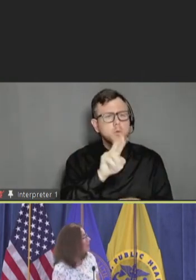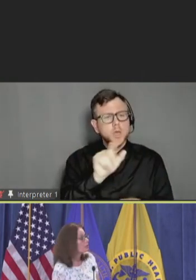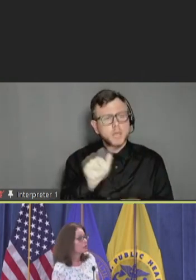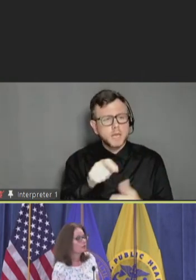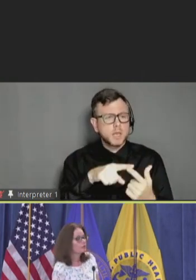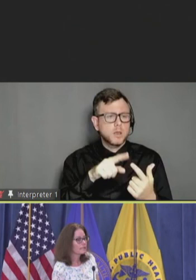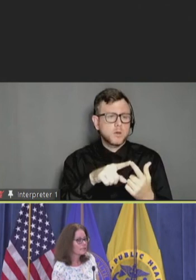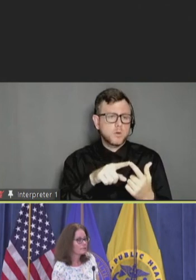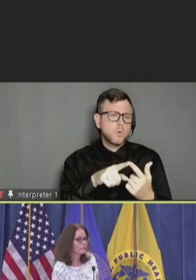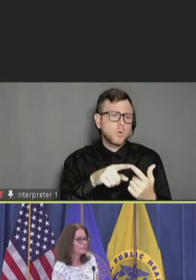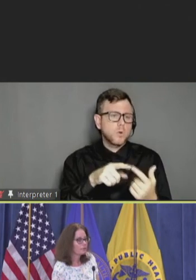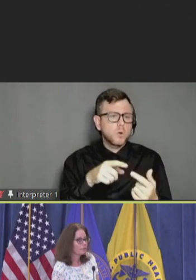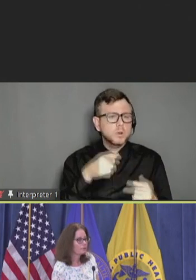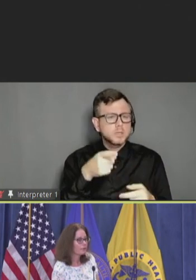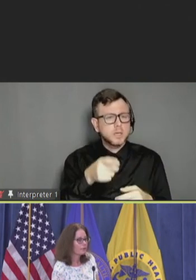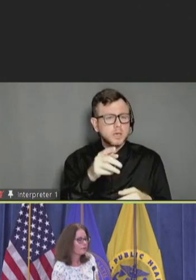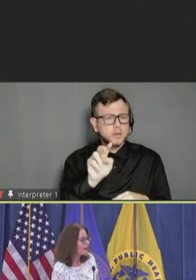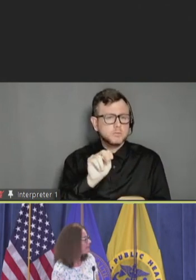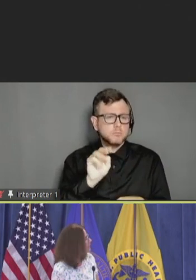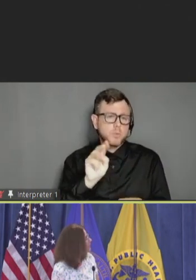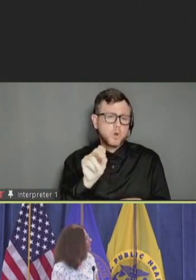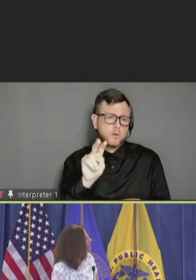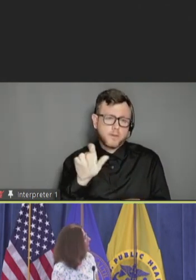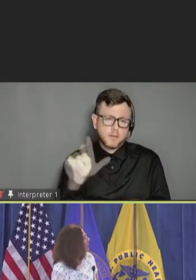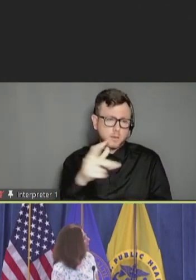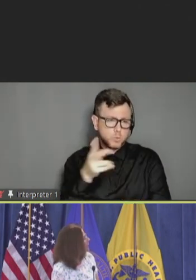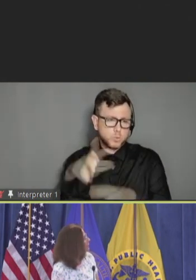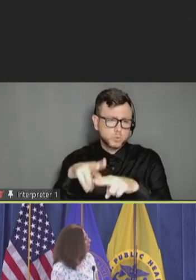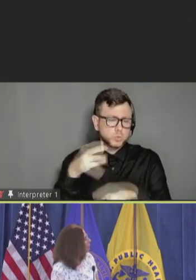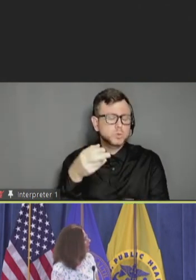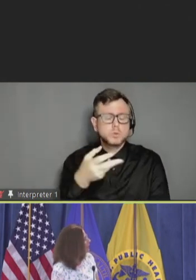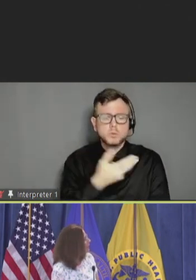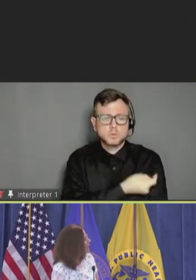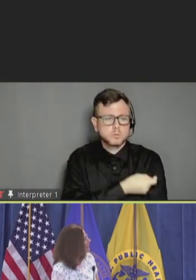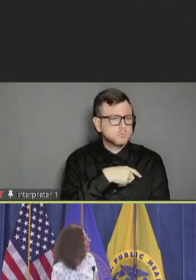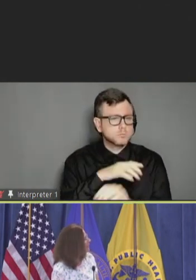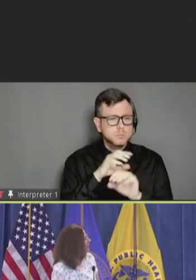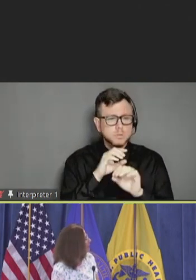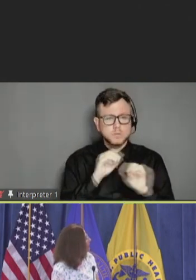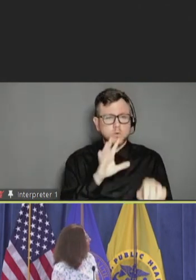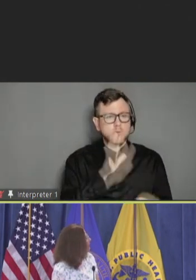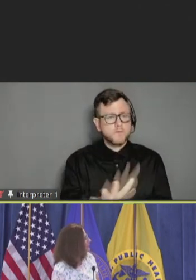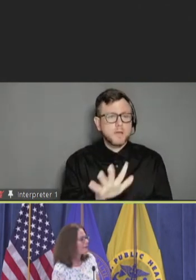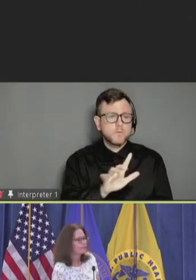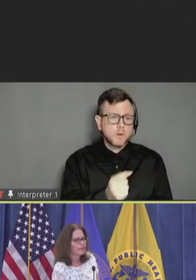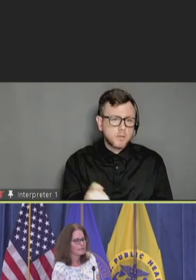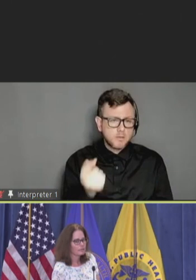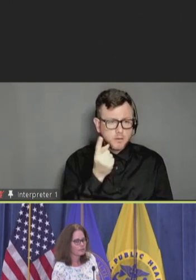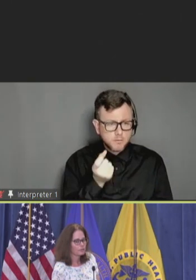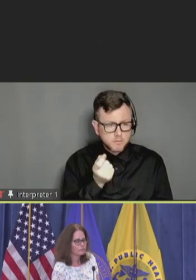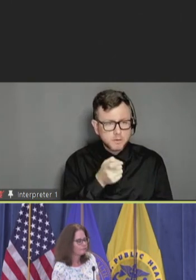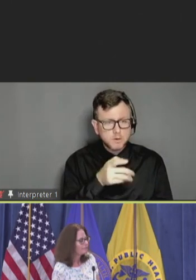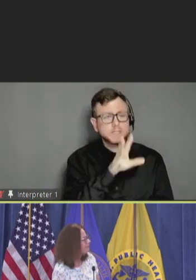Among children 6 months to 4 or 5 years, there were no related cases of anaphylaxis after vaccination.